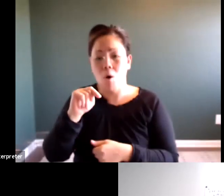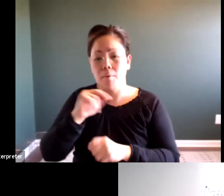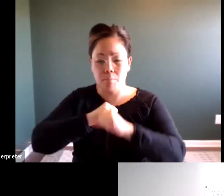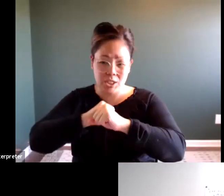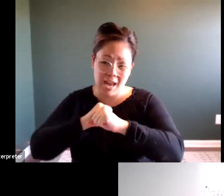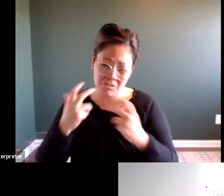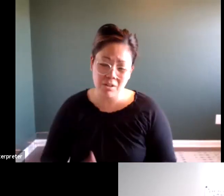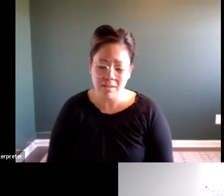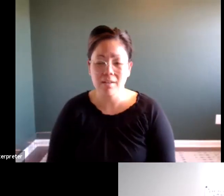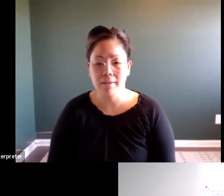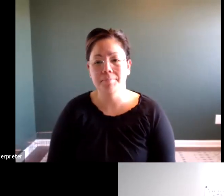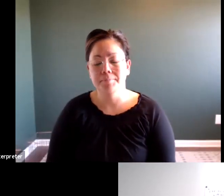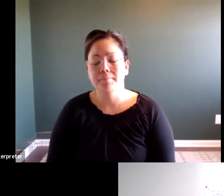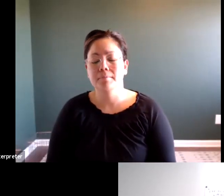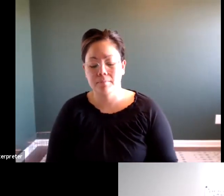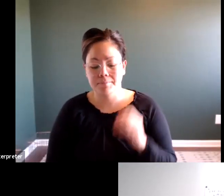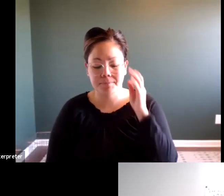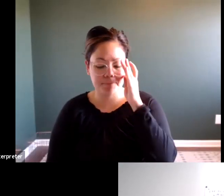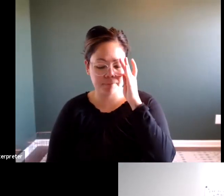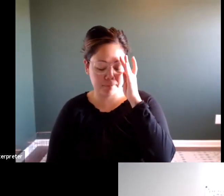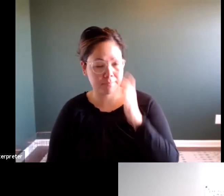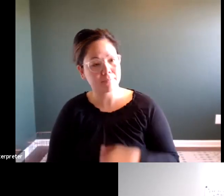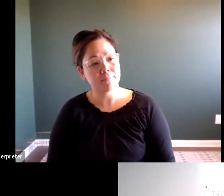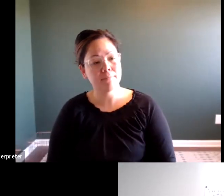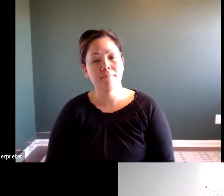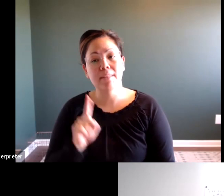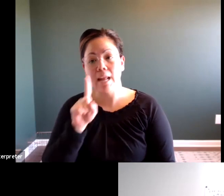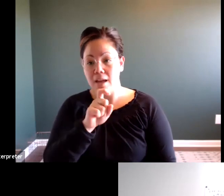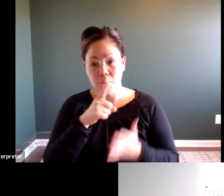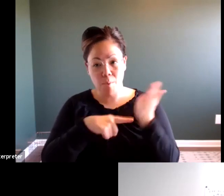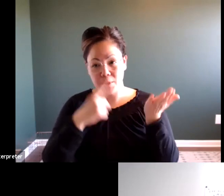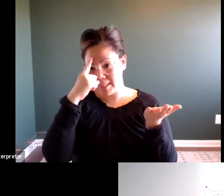What would you think is the best piece of advice